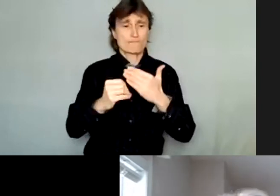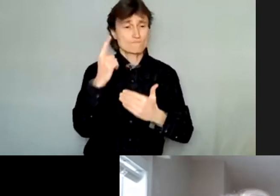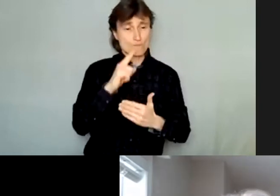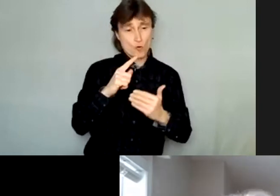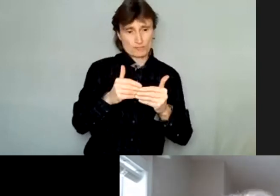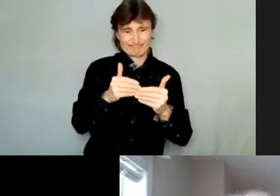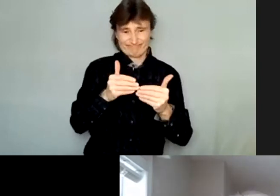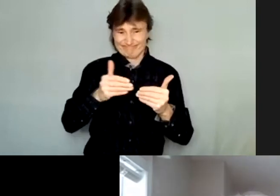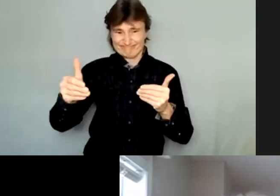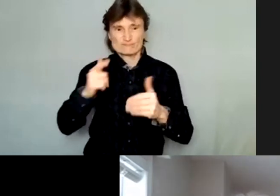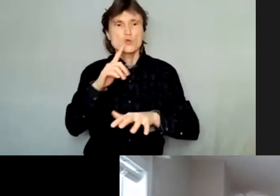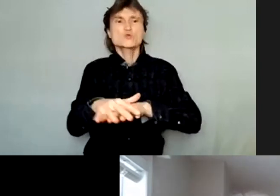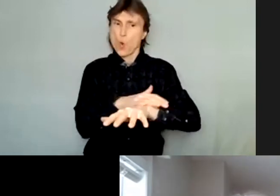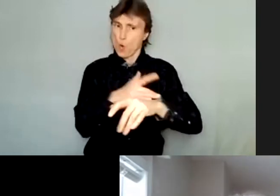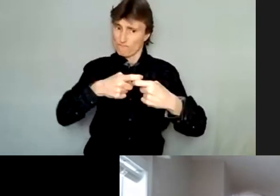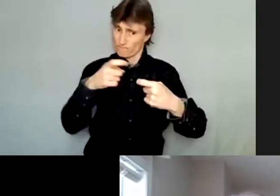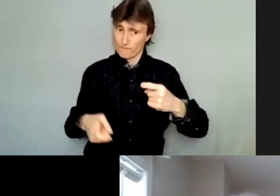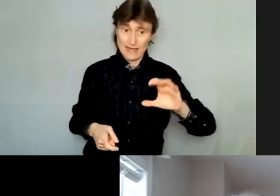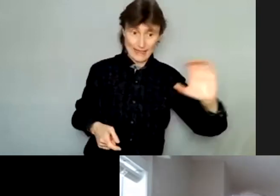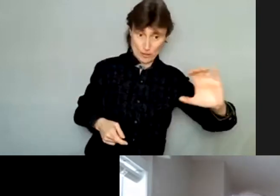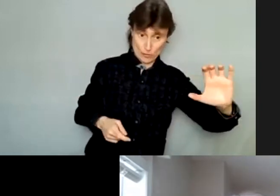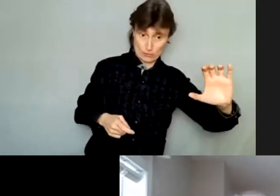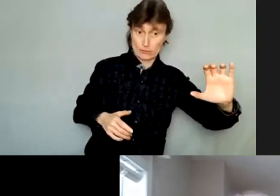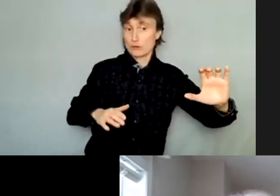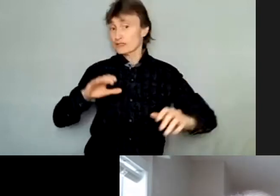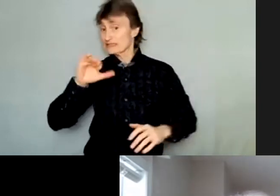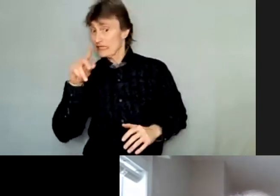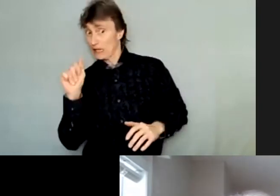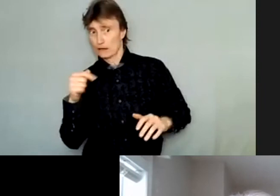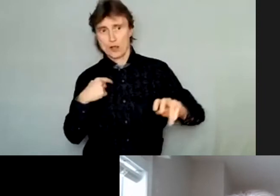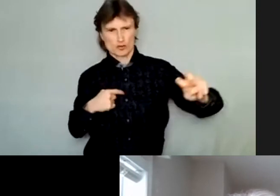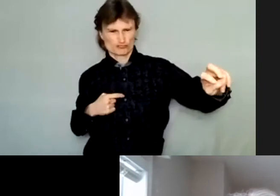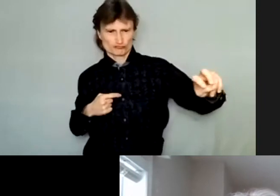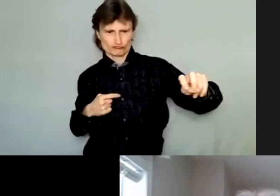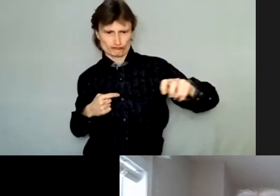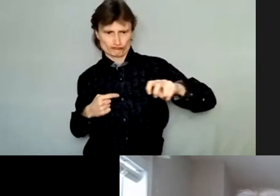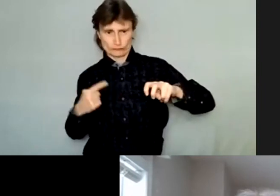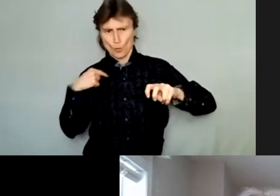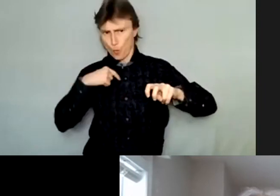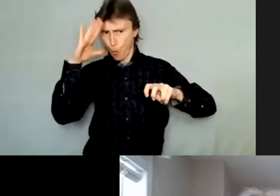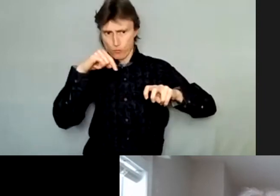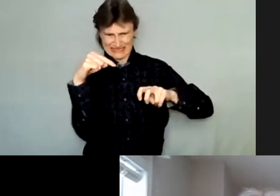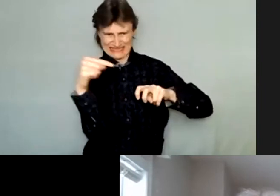from the City of Calgary to Calgary Arts Development with a full transition expected to be completed in 2024.